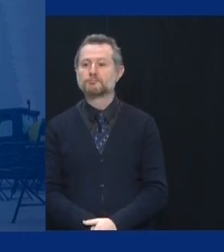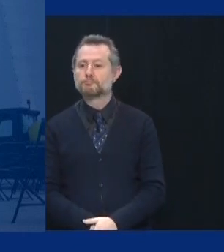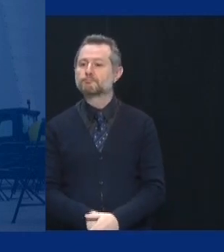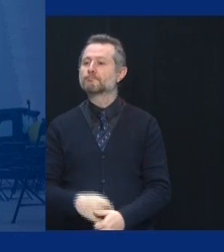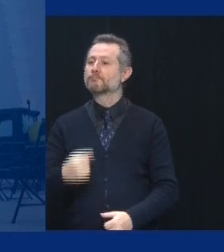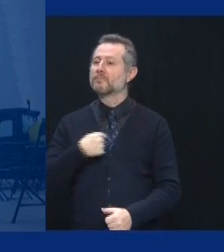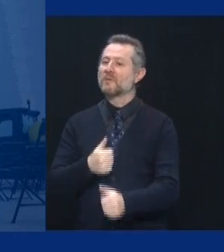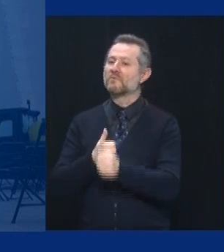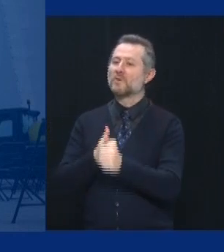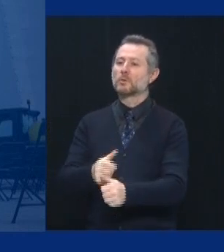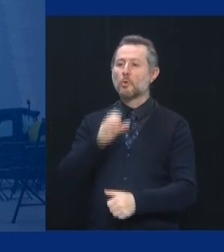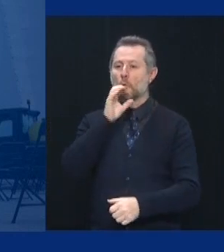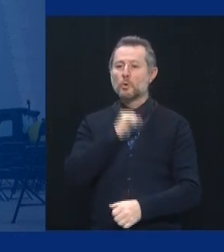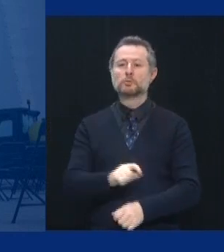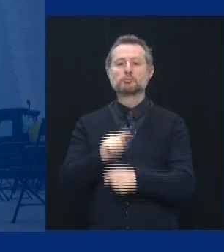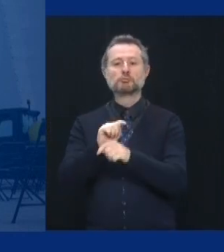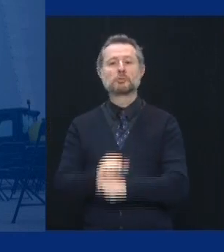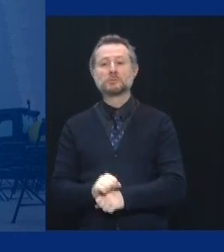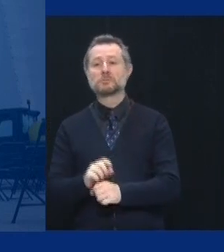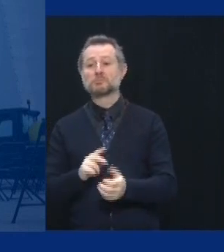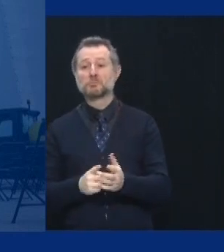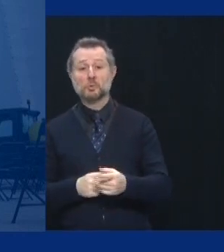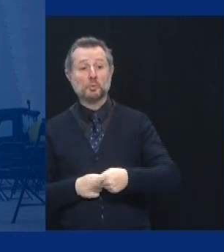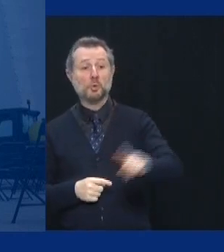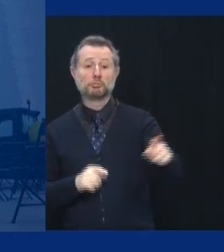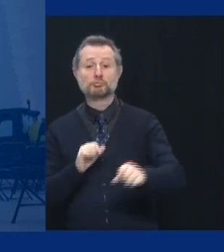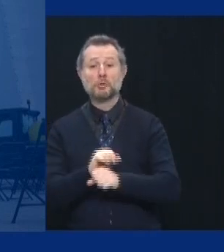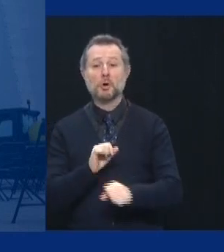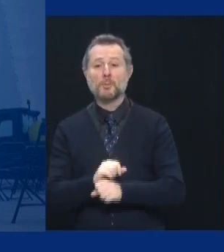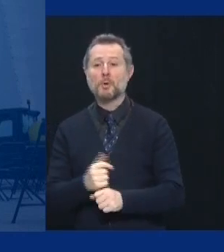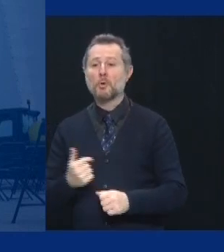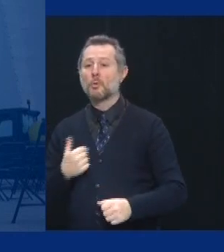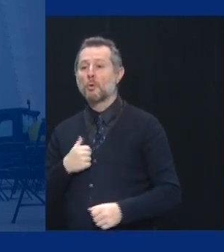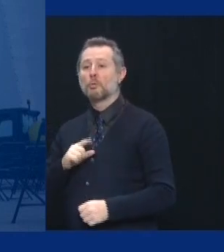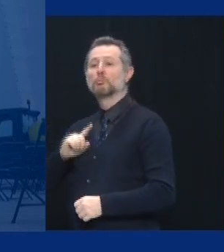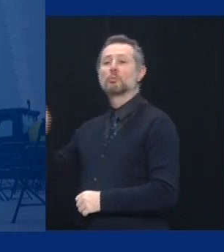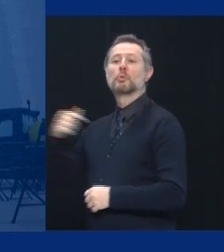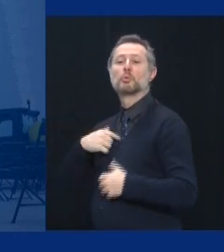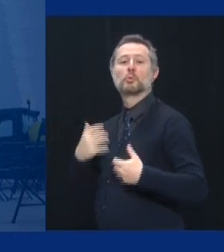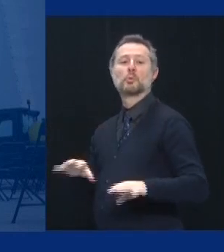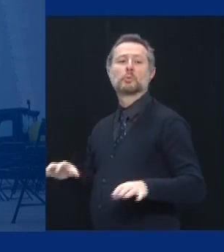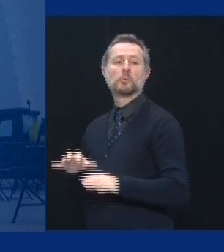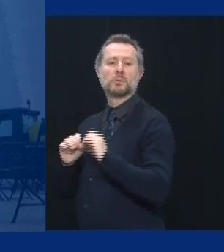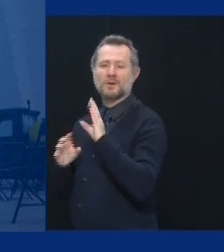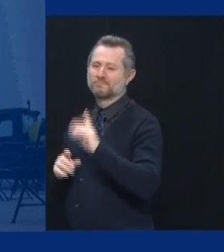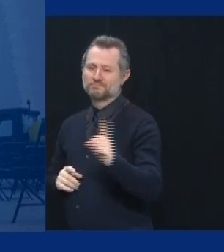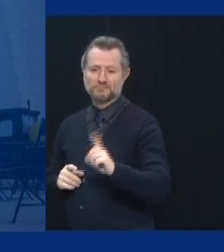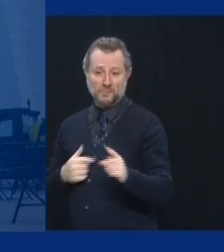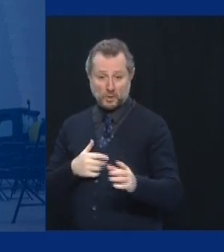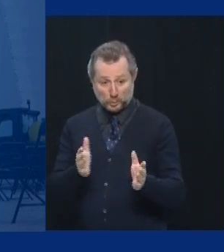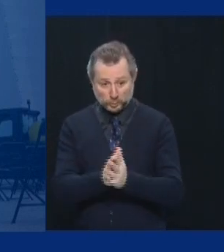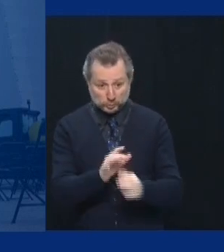INCLINATION IS I LIKE TO BE THERE ALSO. I'M A LITTLE OLD SCHOOL.